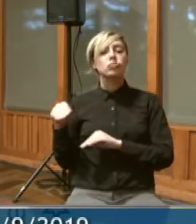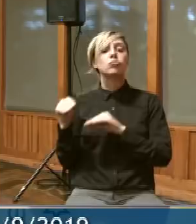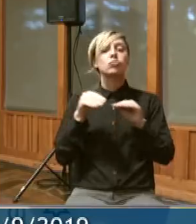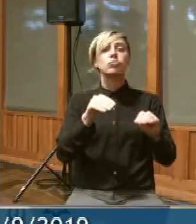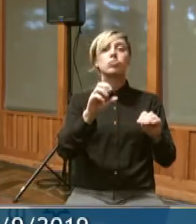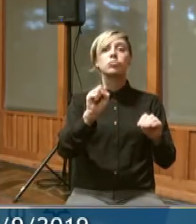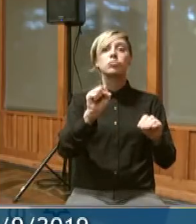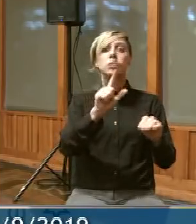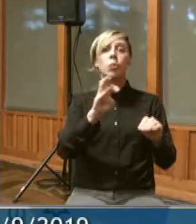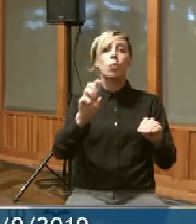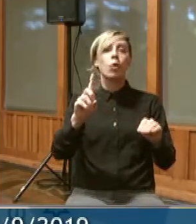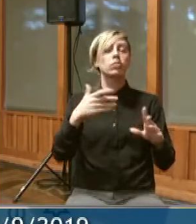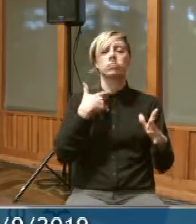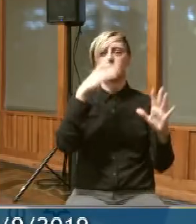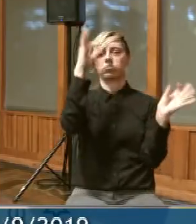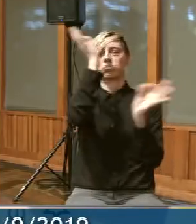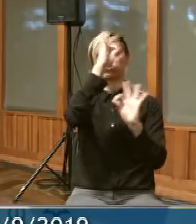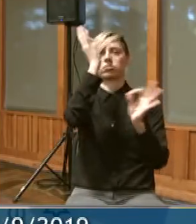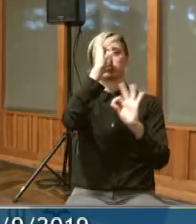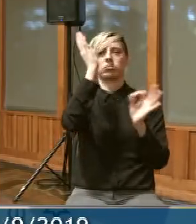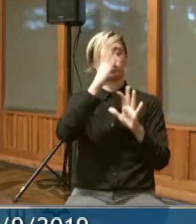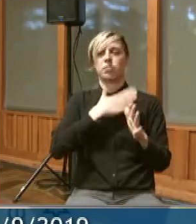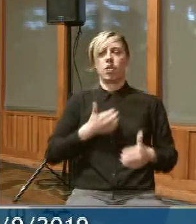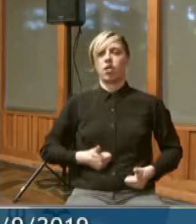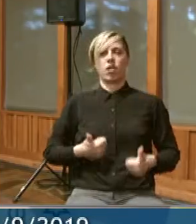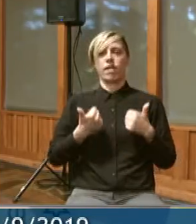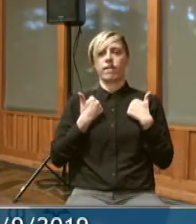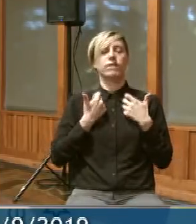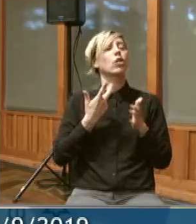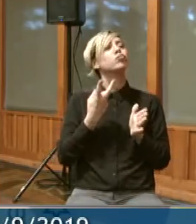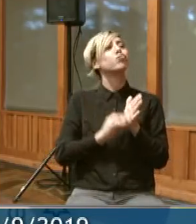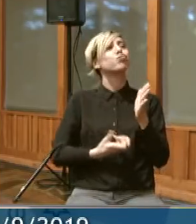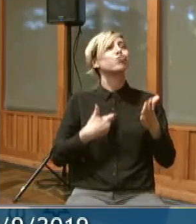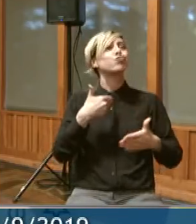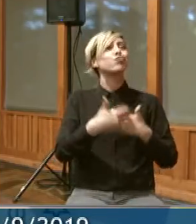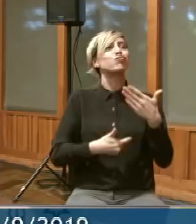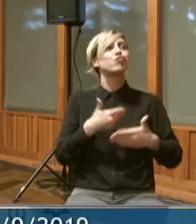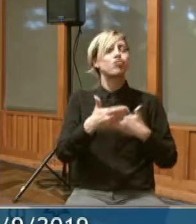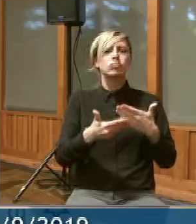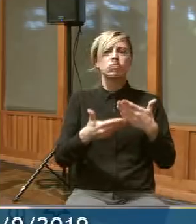NO SENSE. I'M A MOM OF A THREE-YEAR-OLD AND A ONE-YEAR-OLD AND WHEN I MOVED TO SELLWOOD I HAD NO IDEA